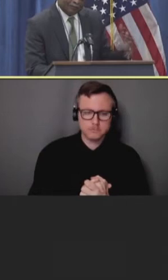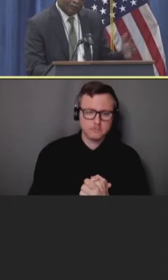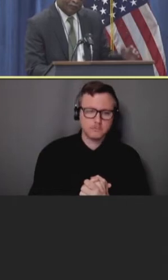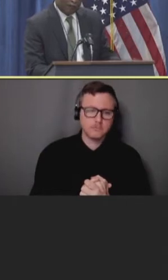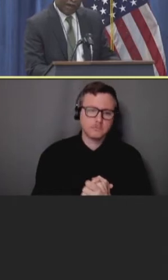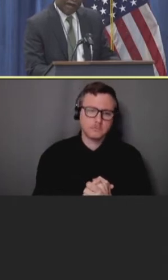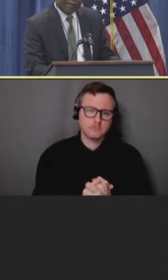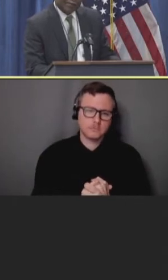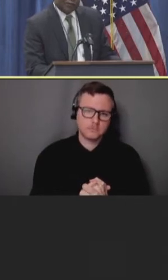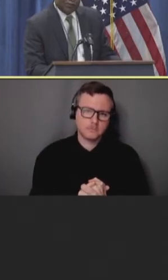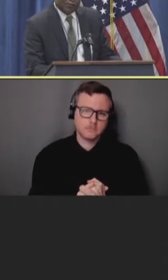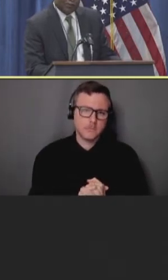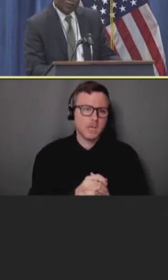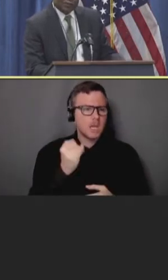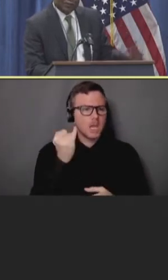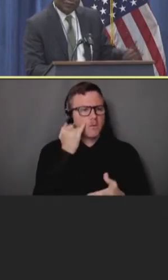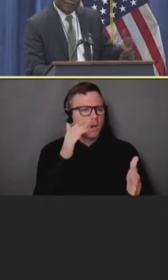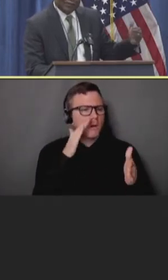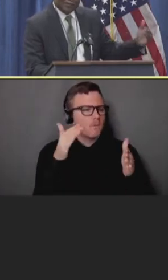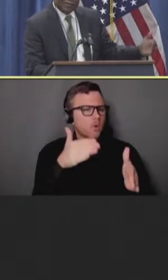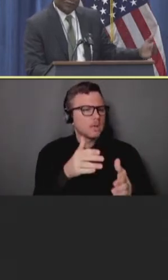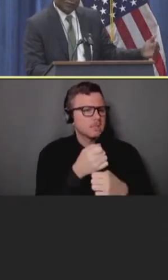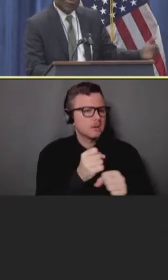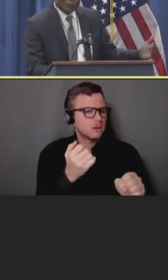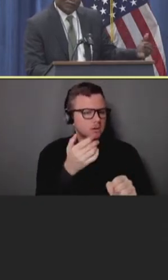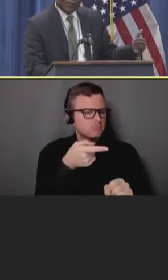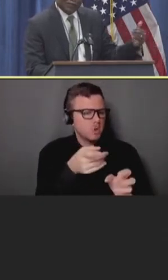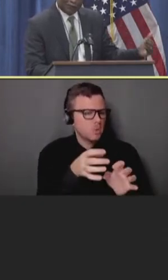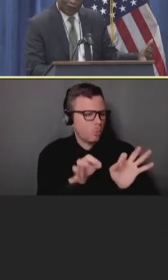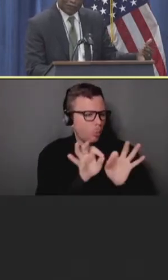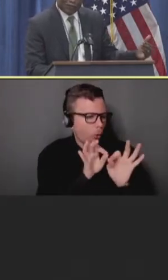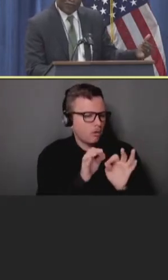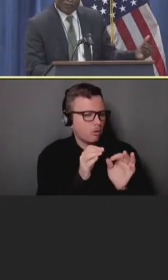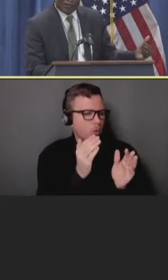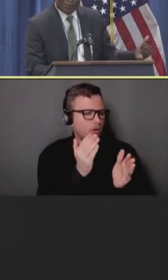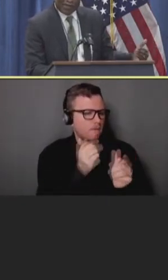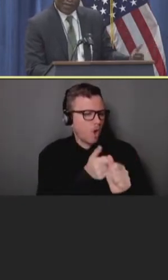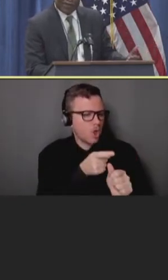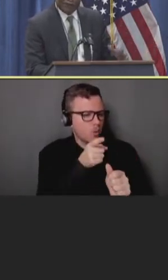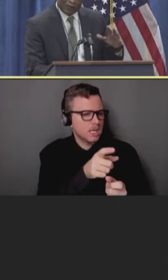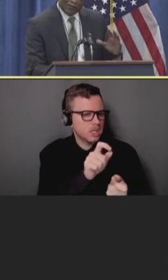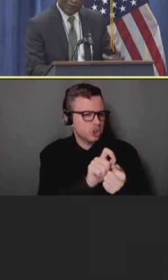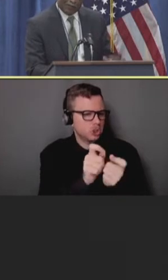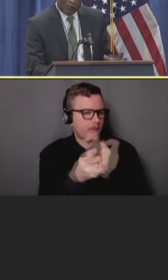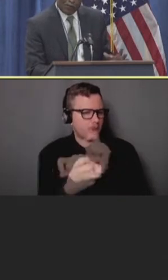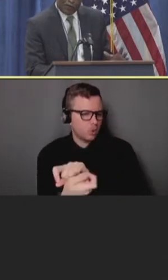why is it important to look at this evolution? Well, the fortunate thing is that if the wound